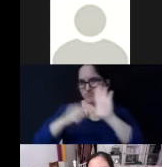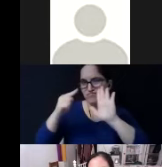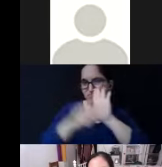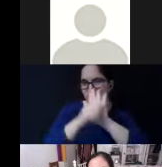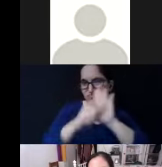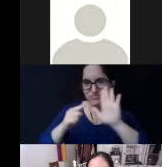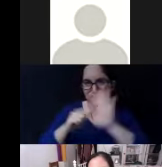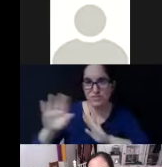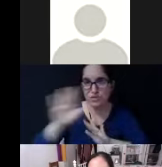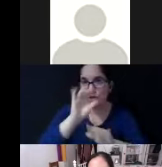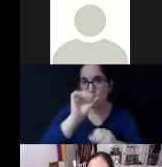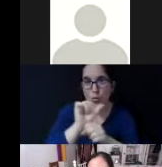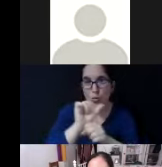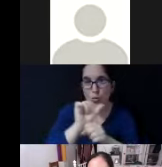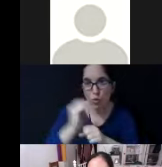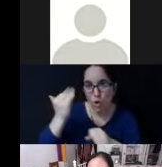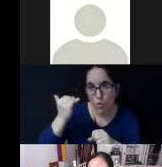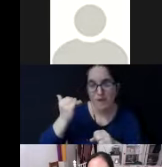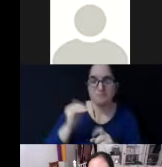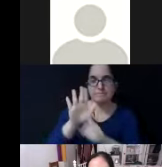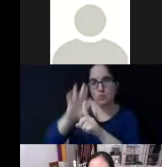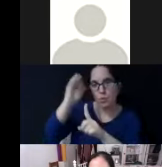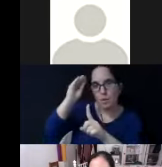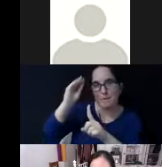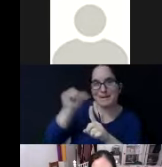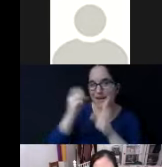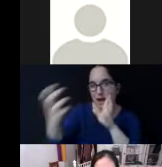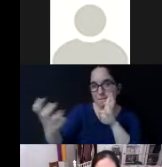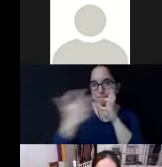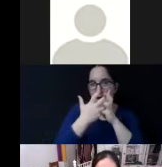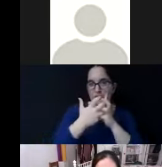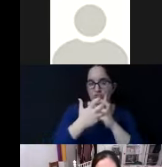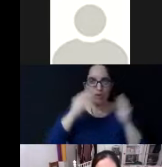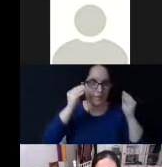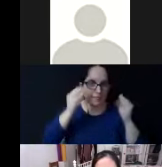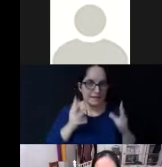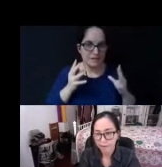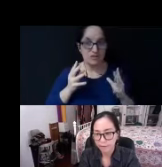because their opinions didn't match the teachers opinions but Professor Smith, she always makes